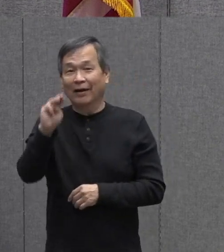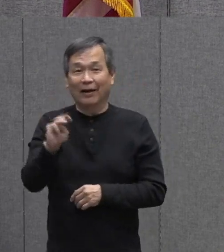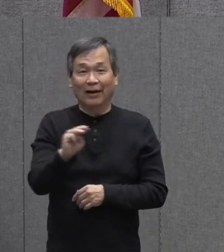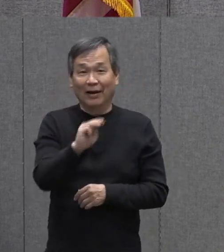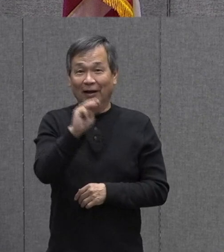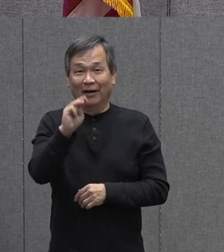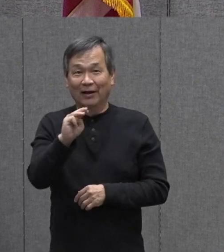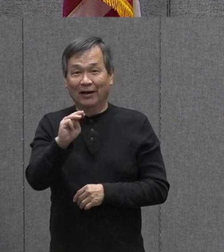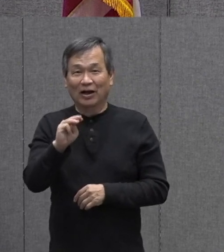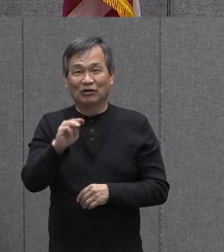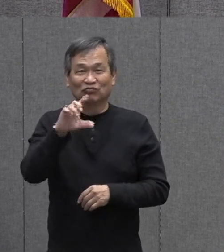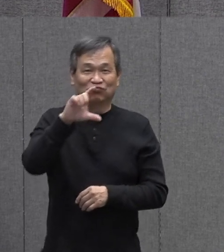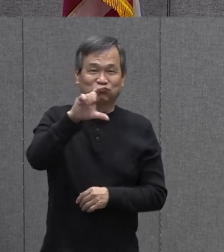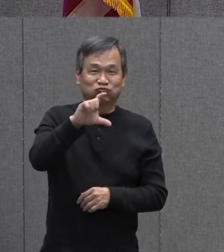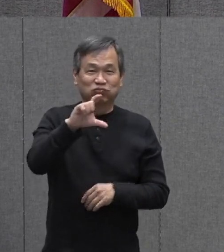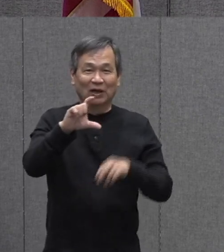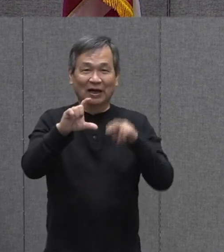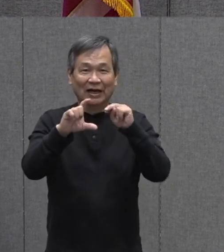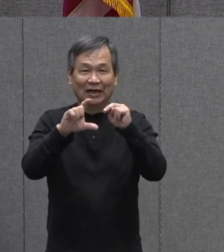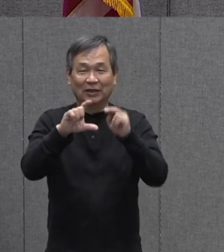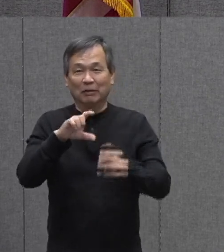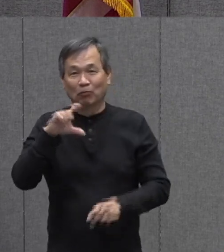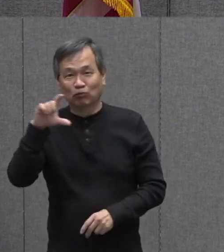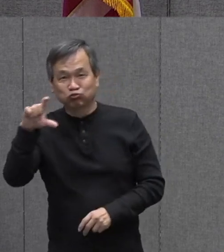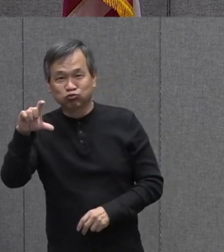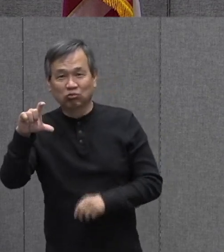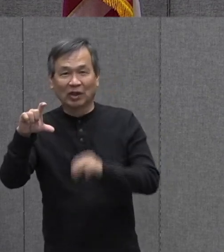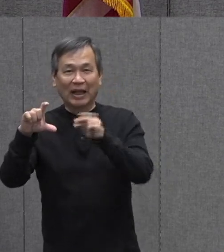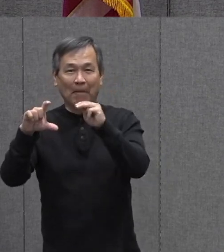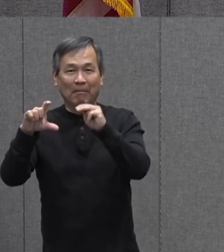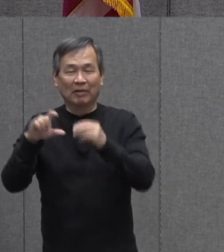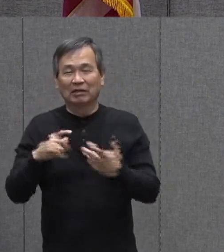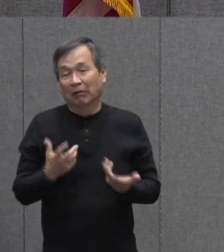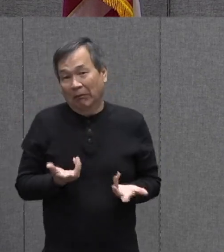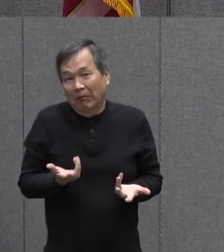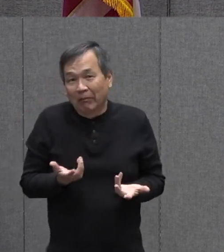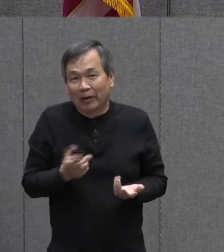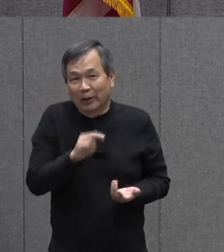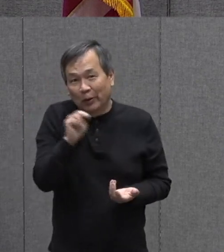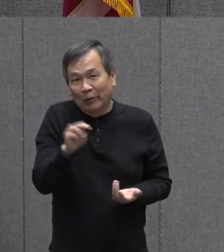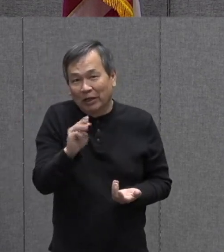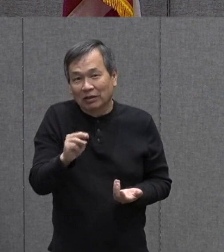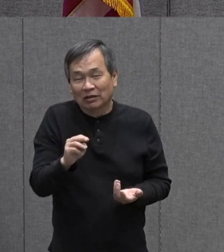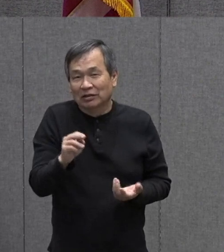so that I know I'm talking about New Mexico. Because anybody who's watching this video, wherever you happen to me,